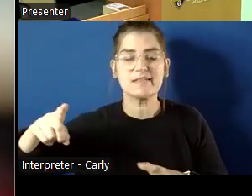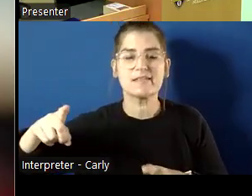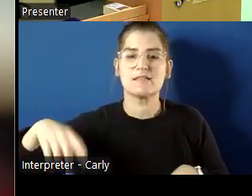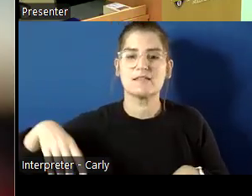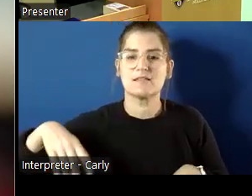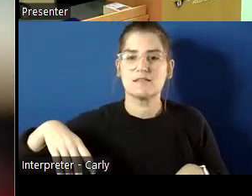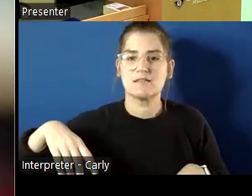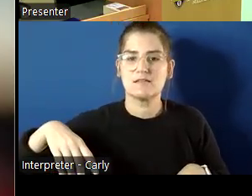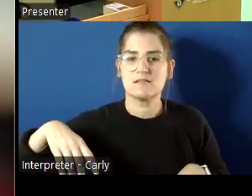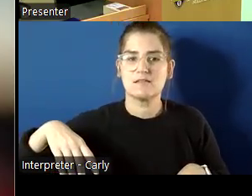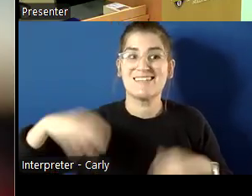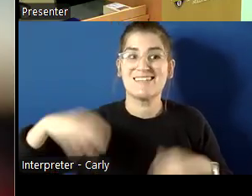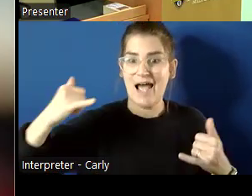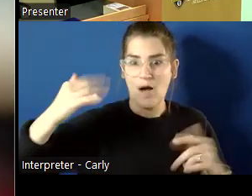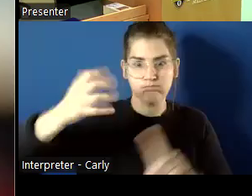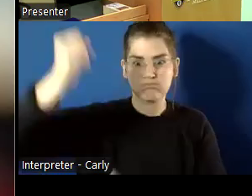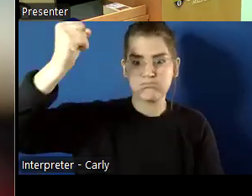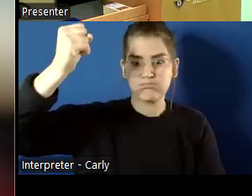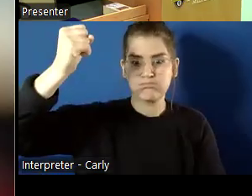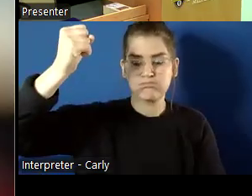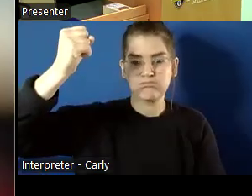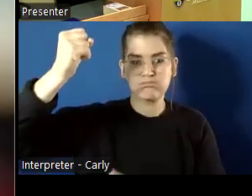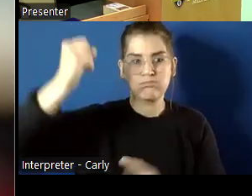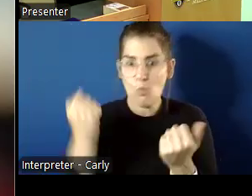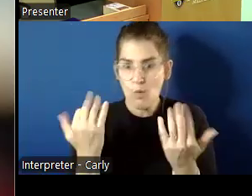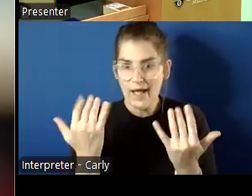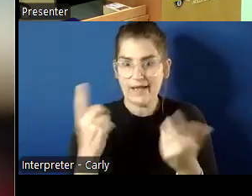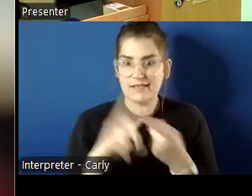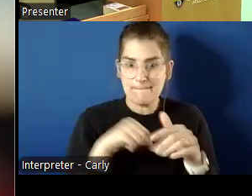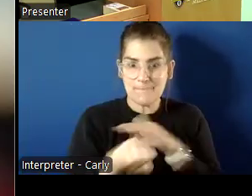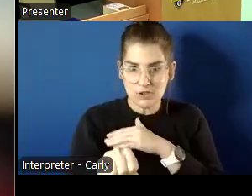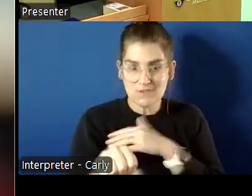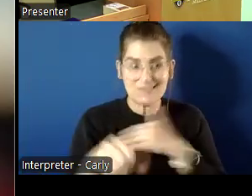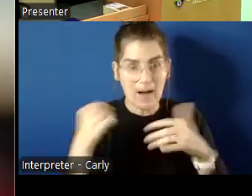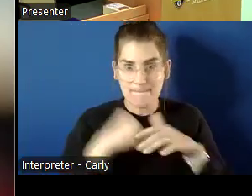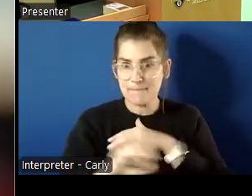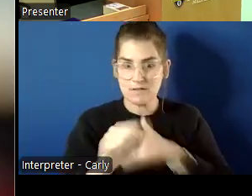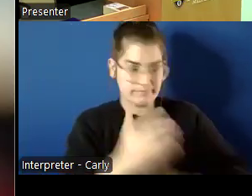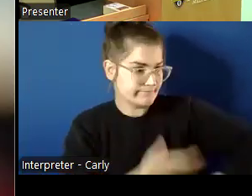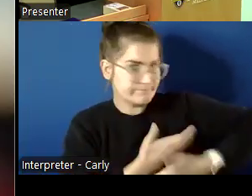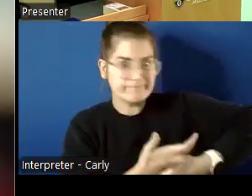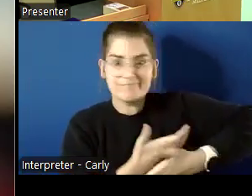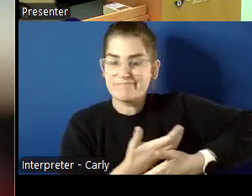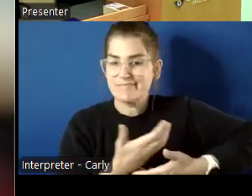sort of postponed and is now trying to develop outside the outside the womb when that baby is